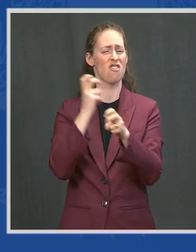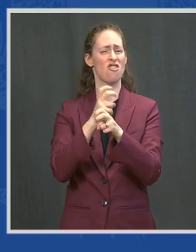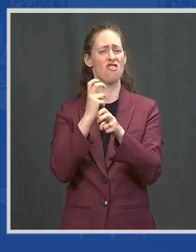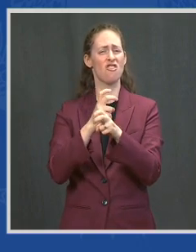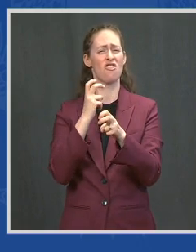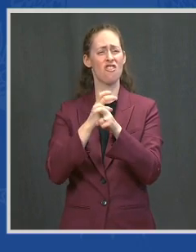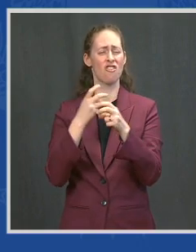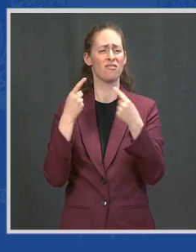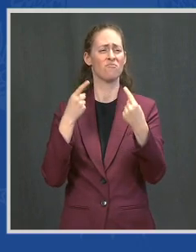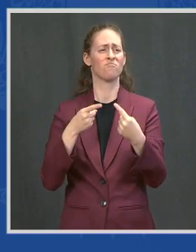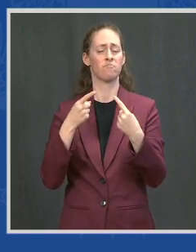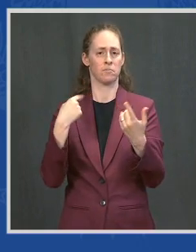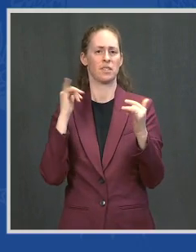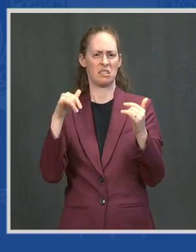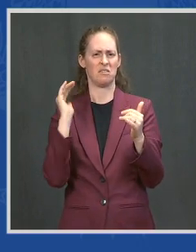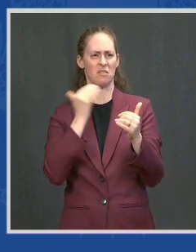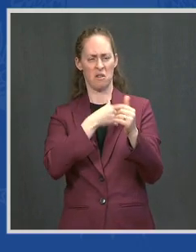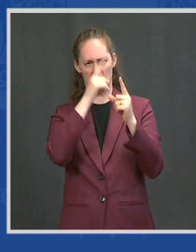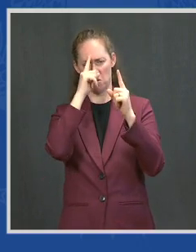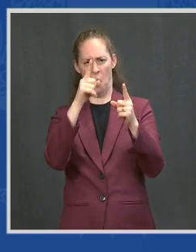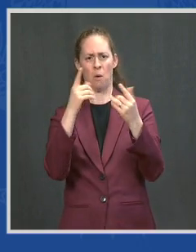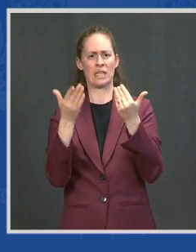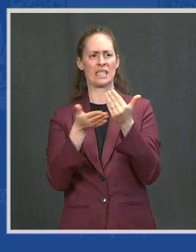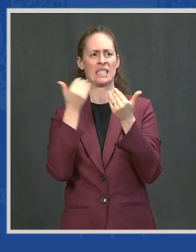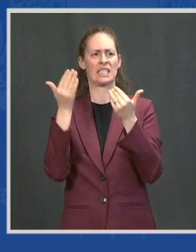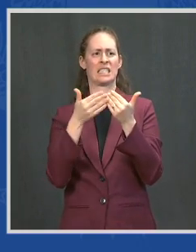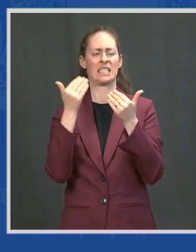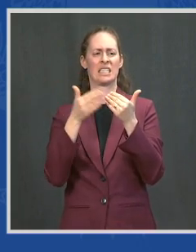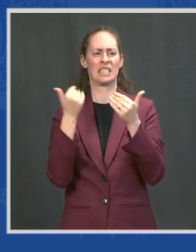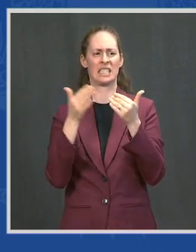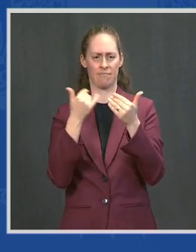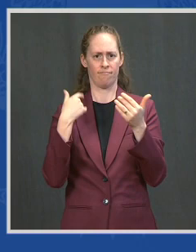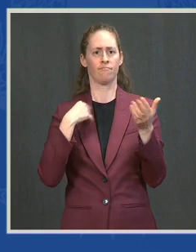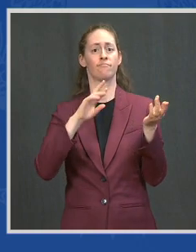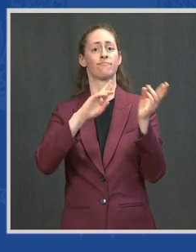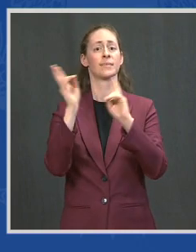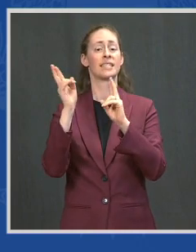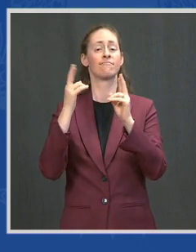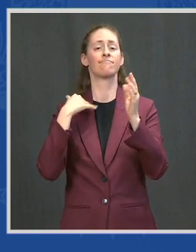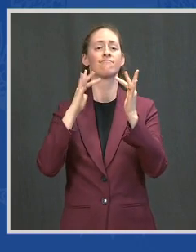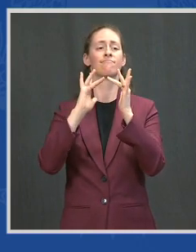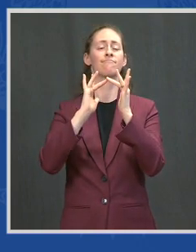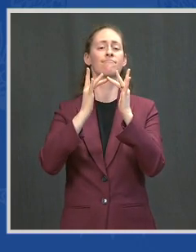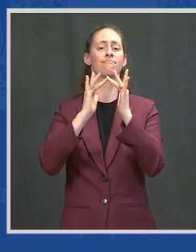We have formally launched a simple web site where you can find the vaccination locations